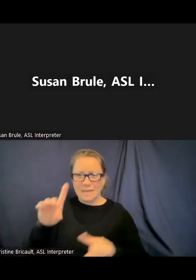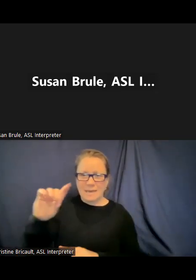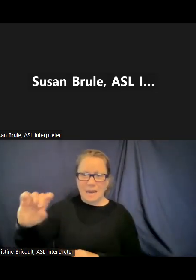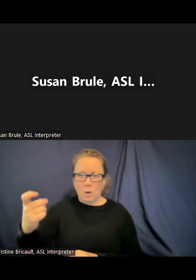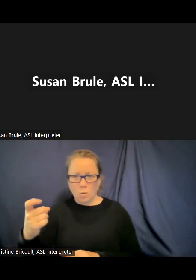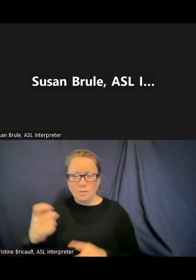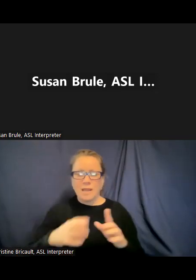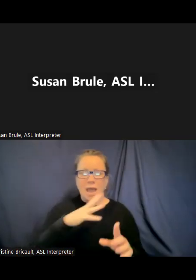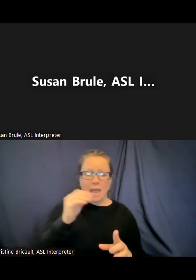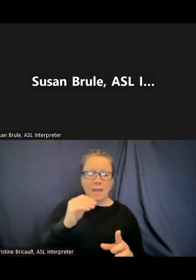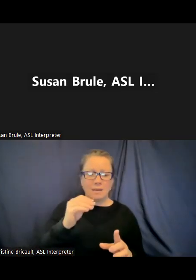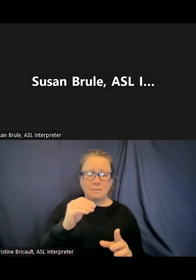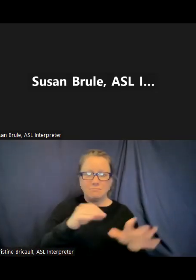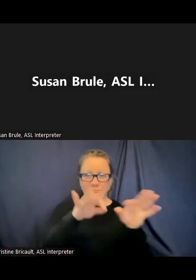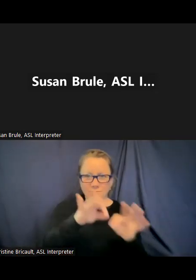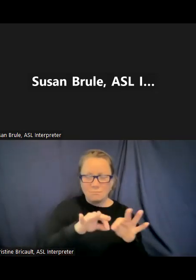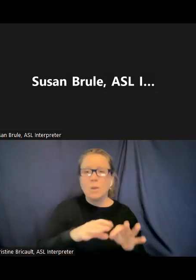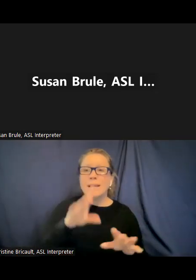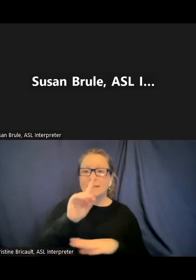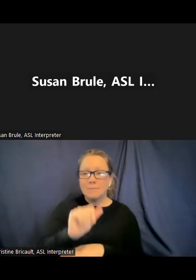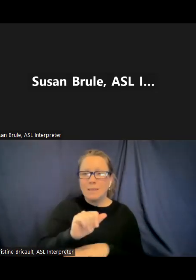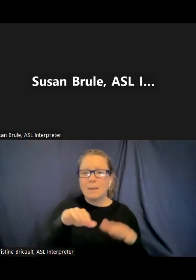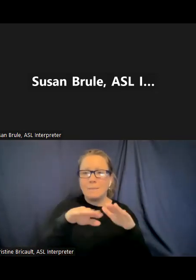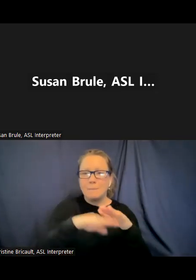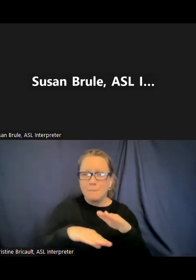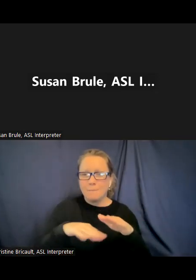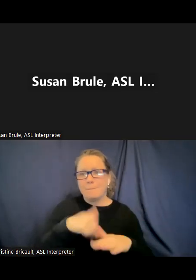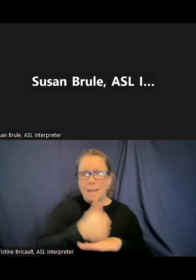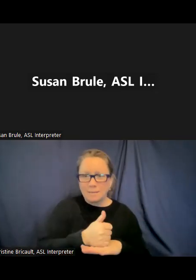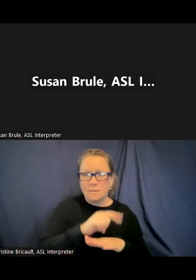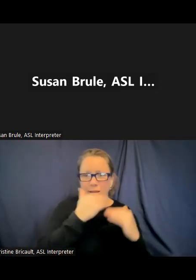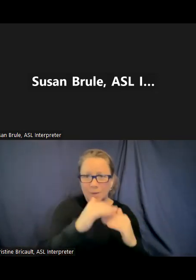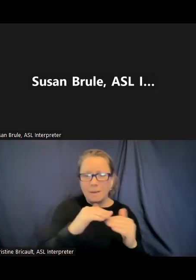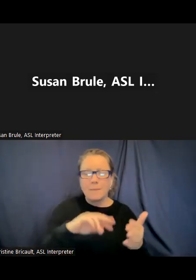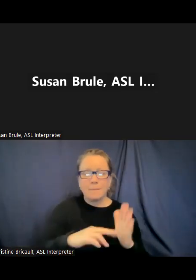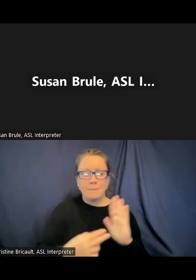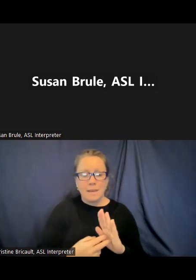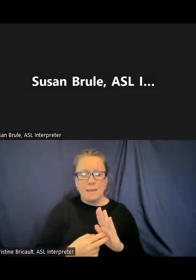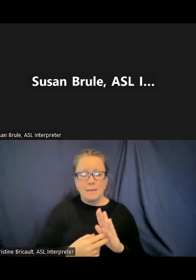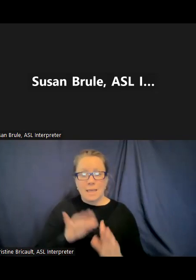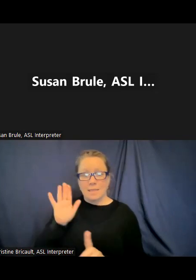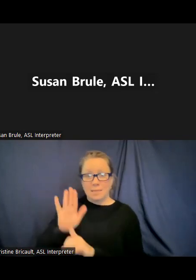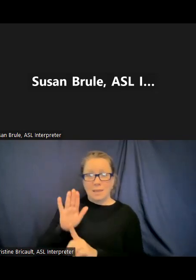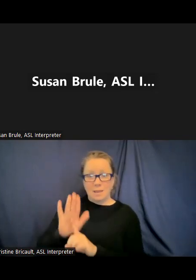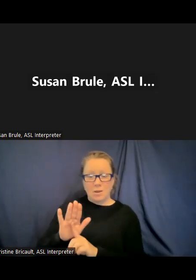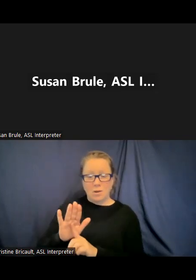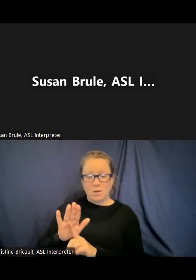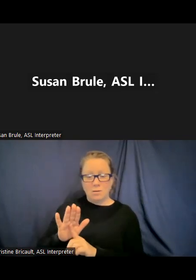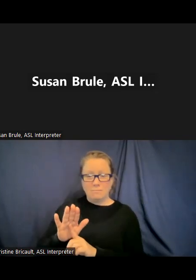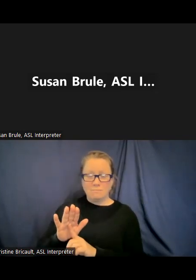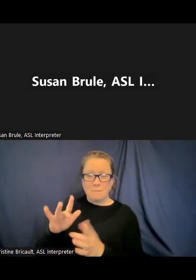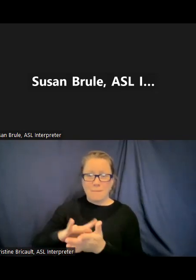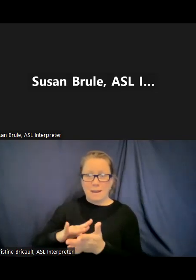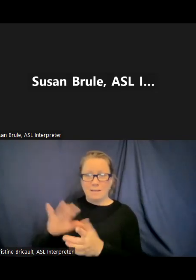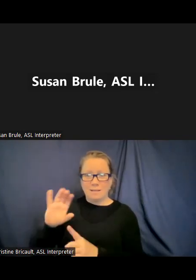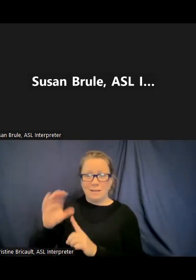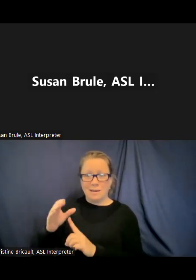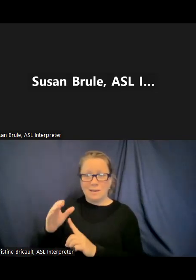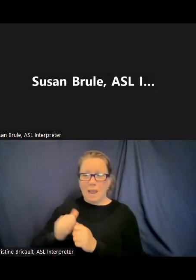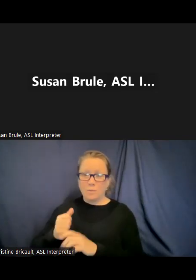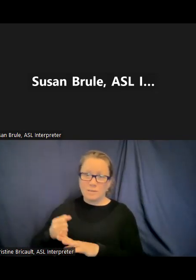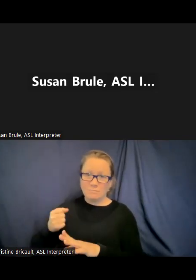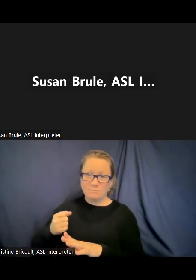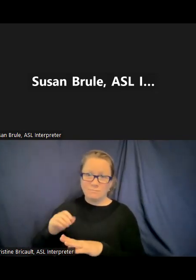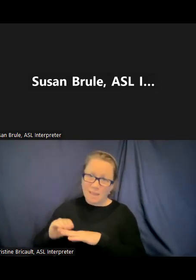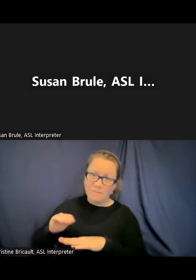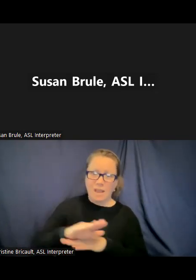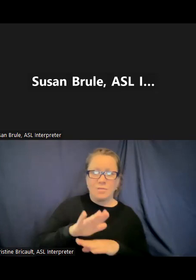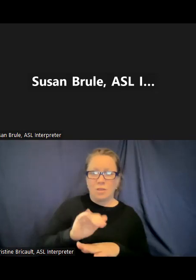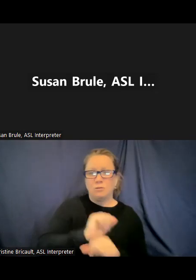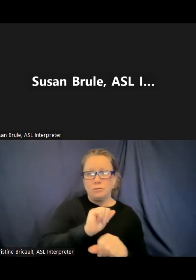The disability-based limitation is how the medical condition is affecting the person at work, right?